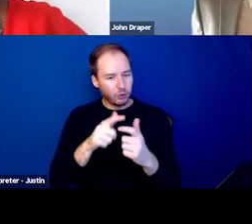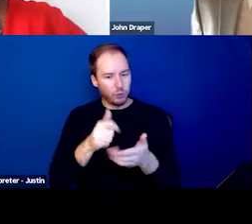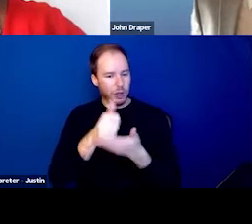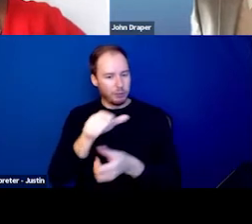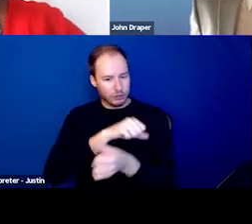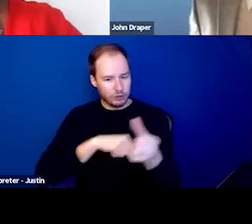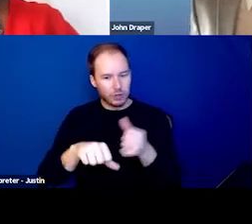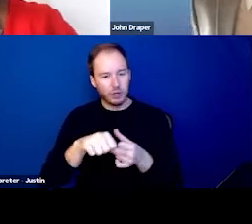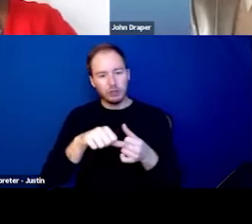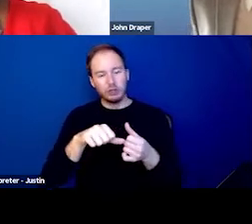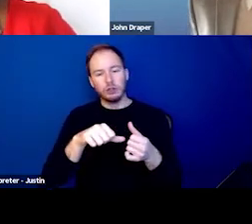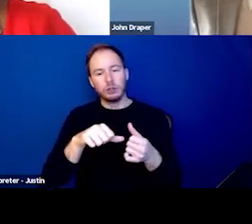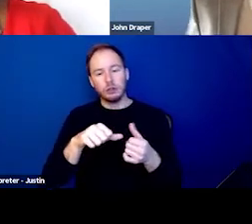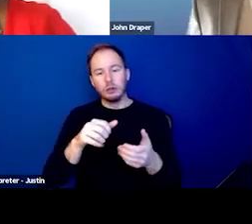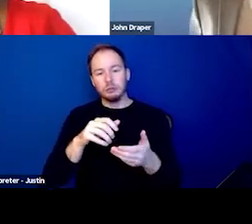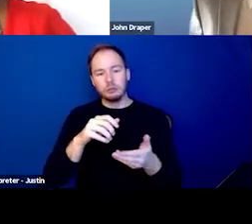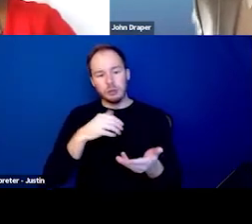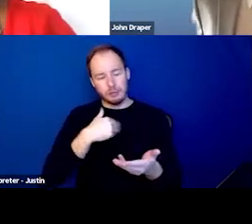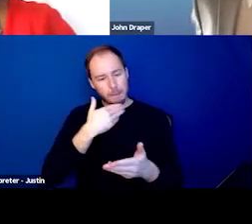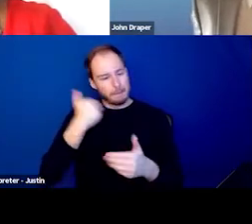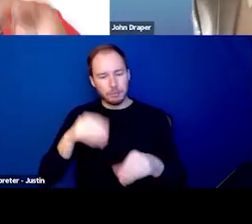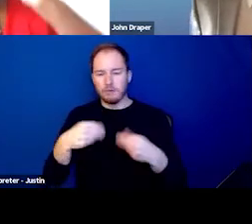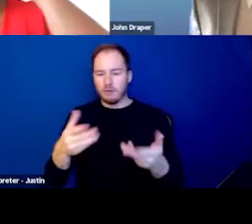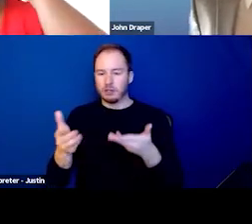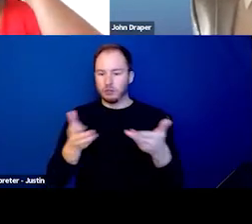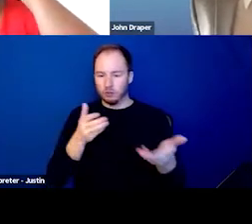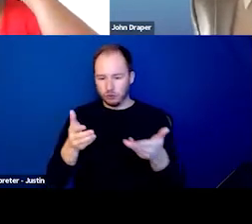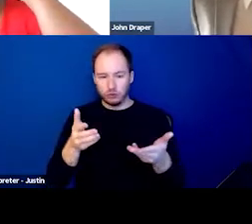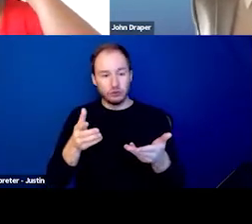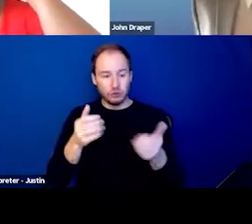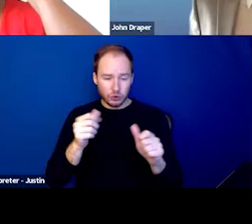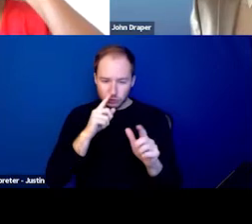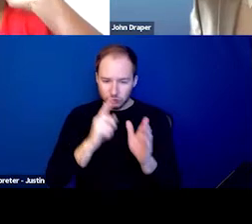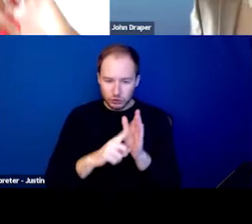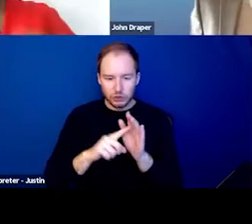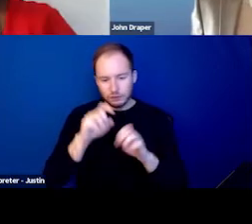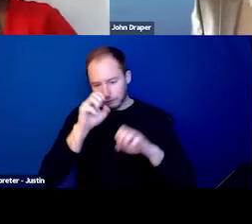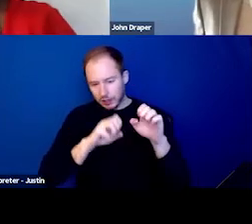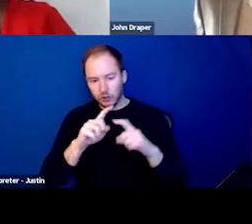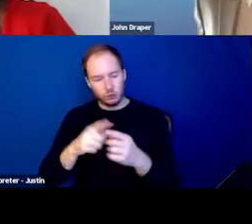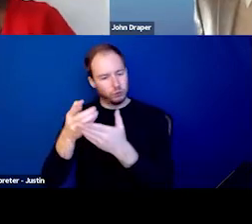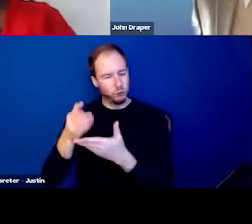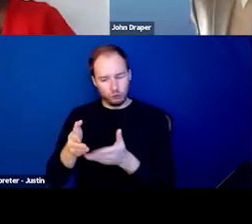help them all be better at what they do. And hopefully research them and evaluate them, and show the public that they're doing